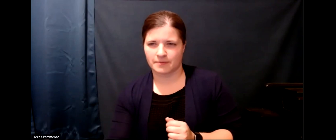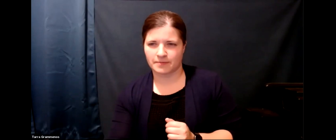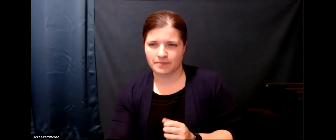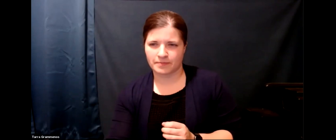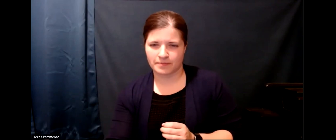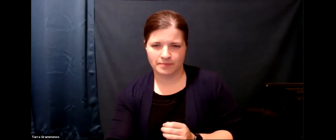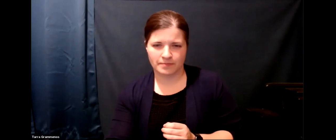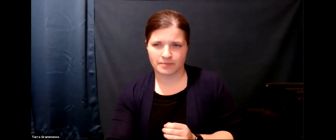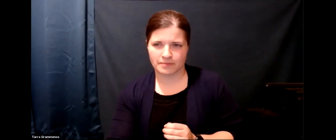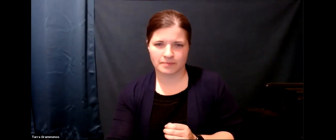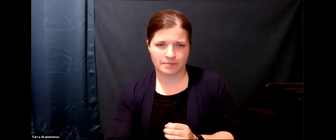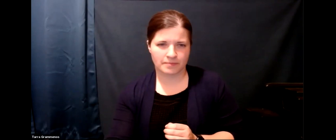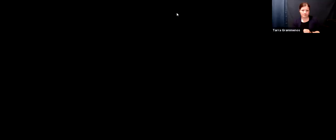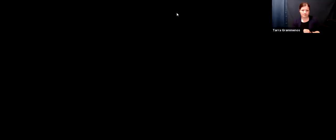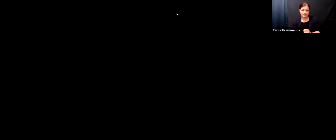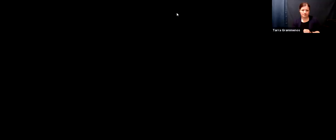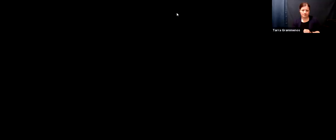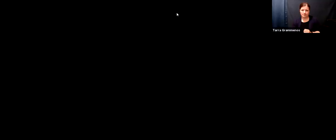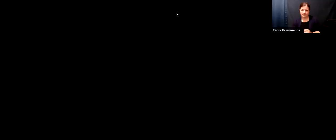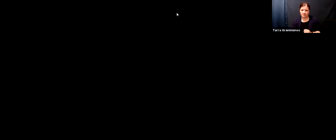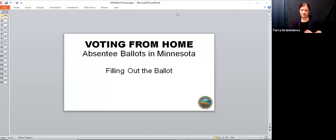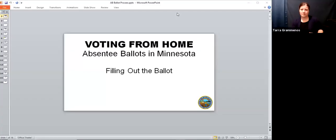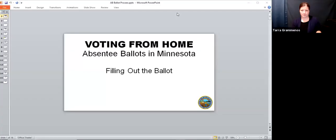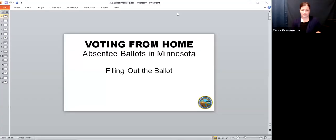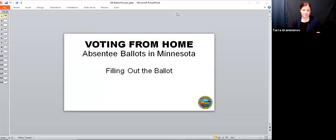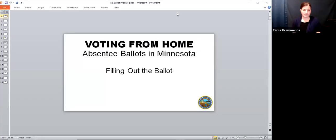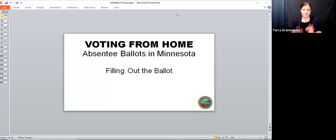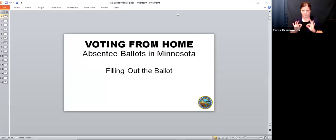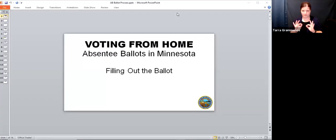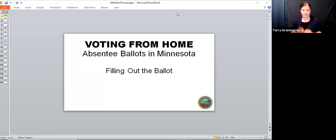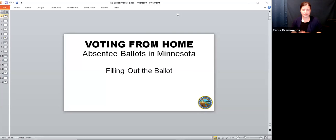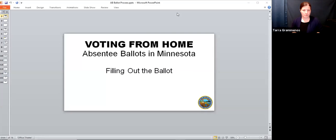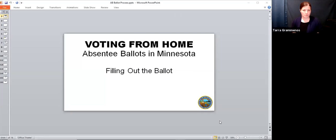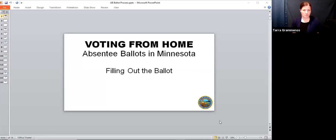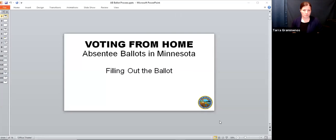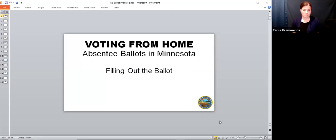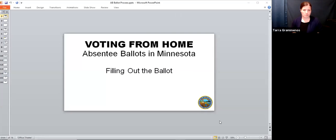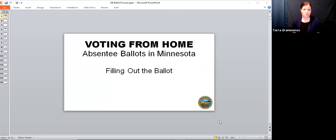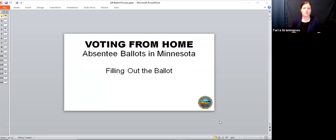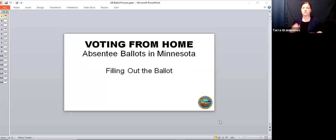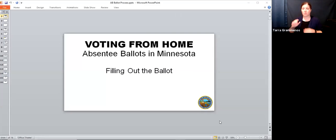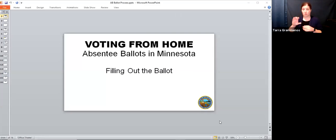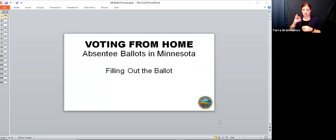For sharing. Great. So there were two questions asked in the chat.